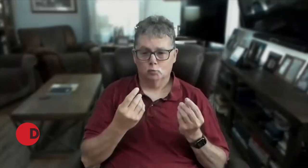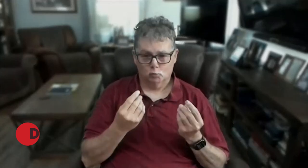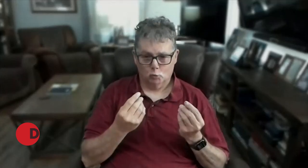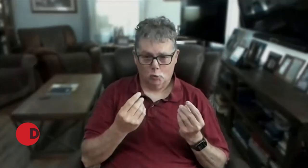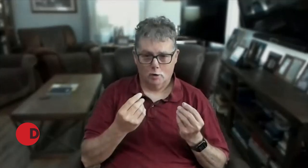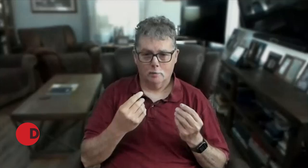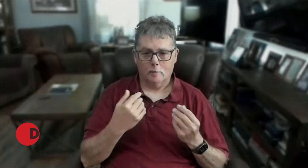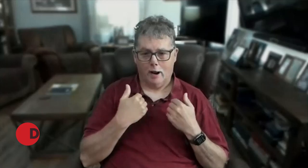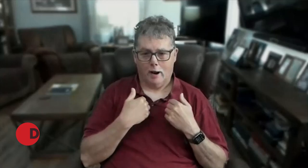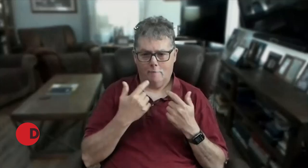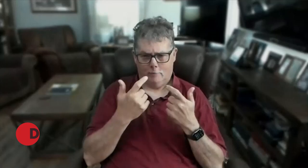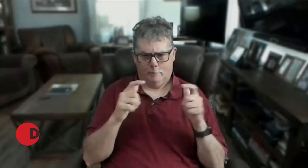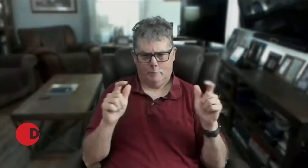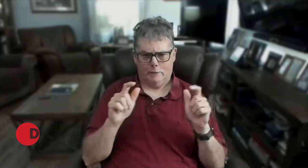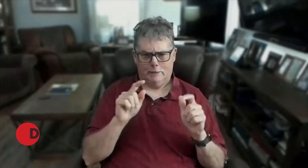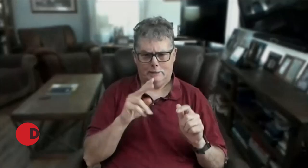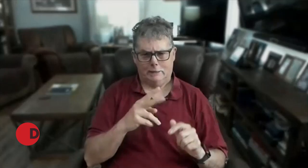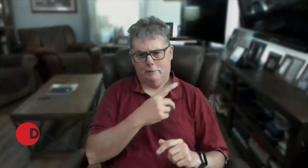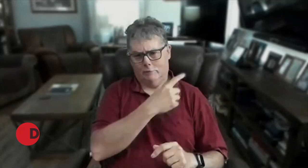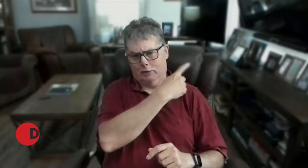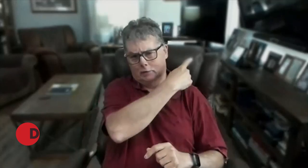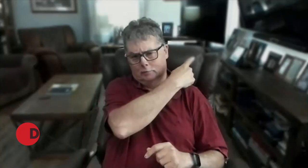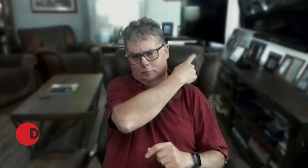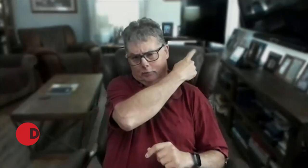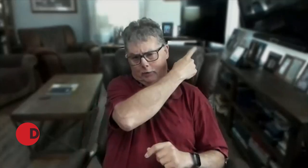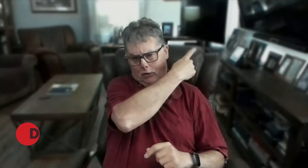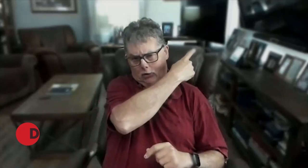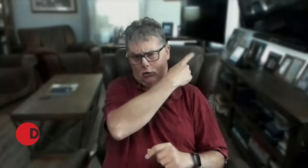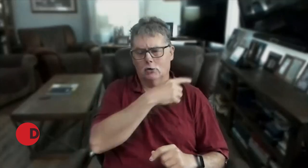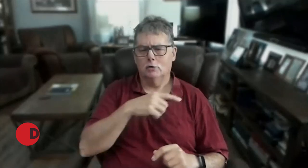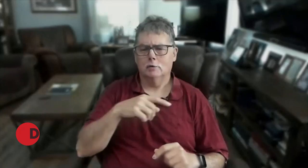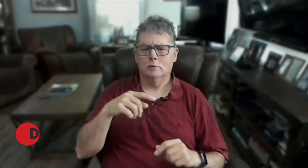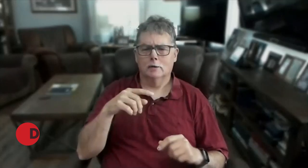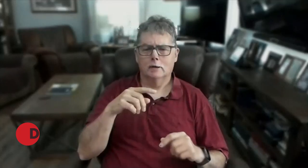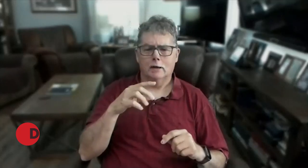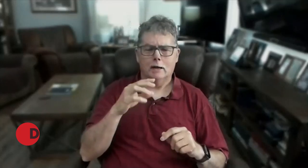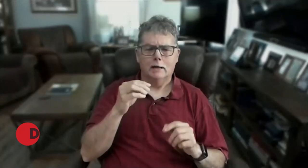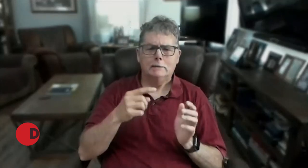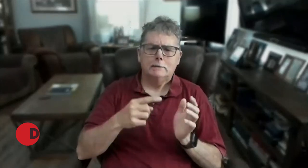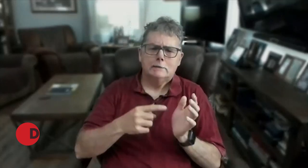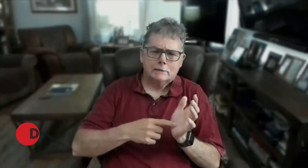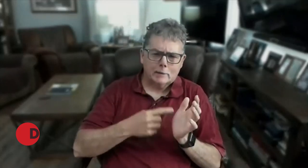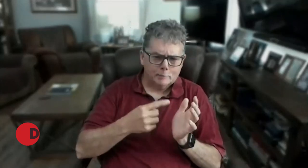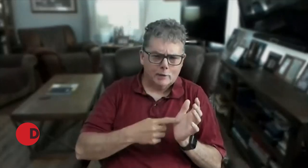What I do is I have a big TV behind me and sometimes a